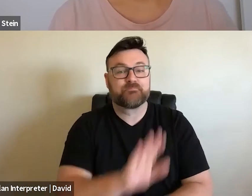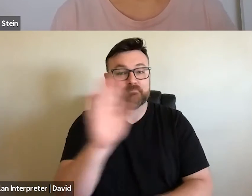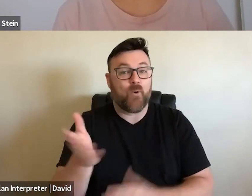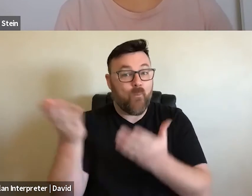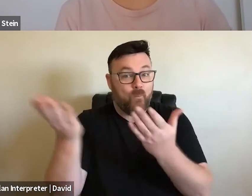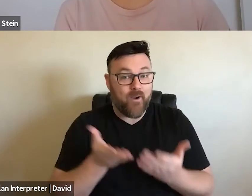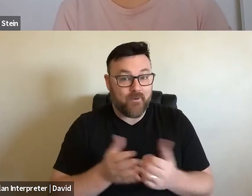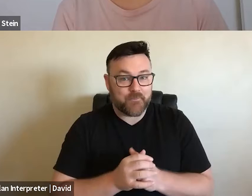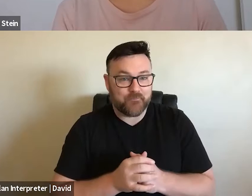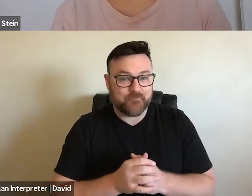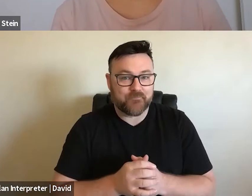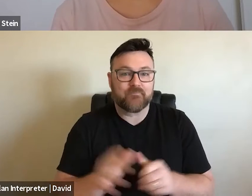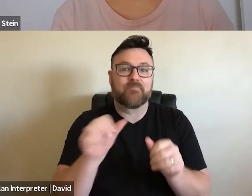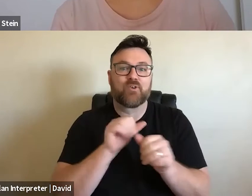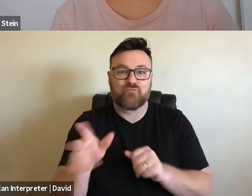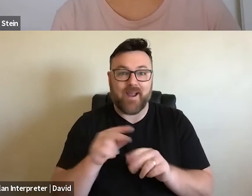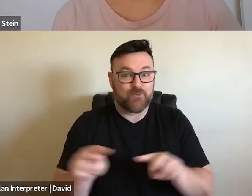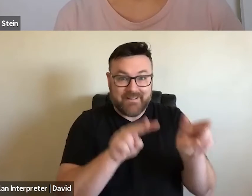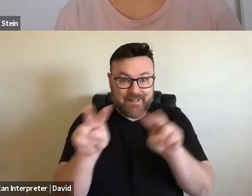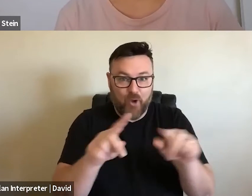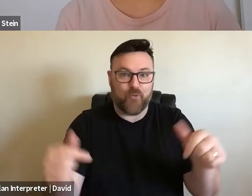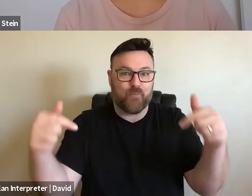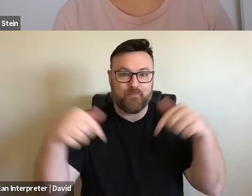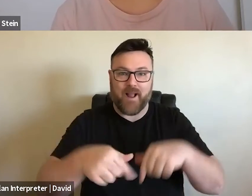It's great to see all of you back in another webinar.